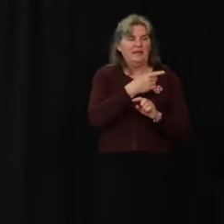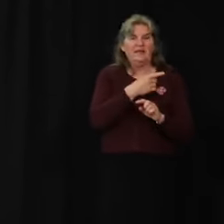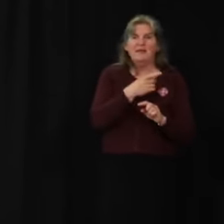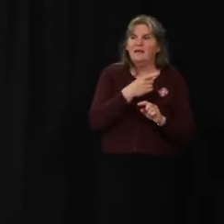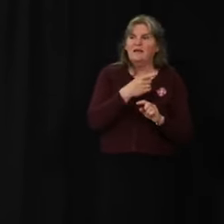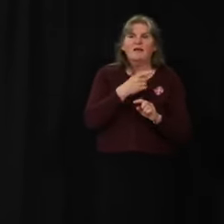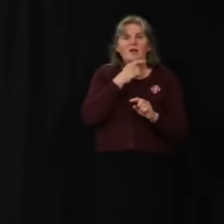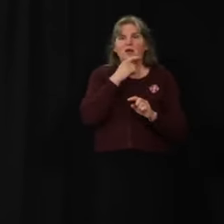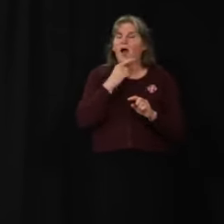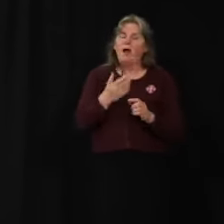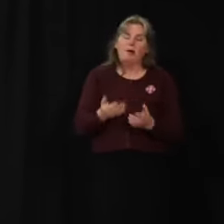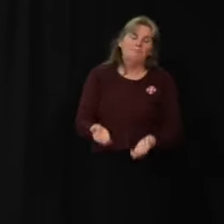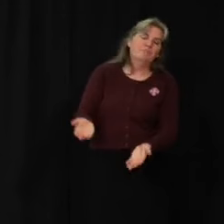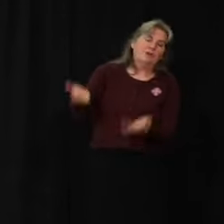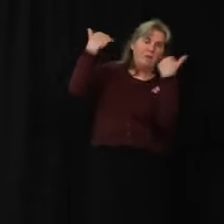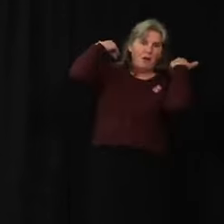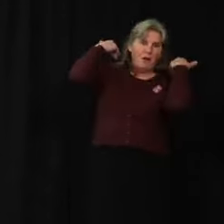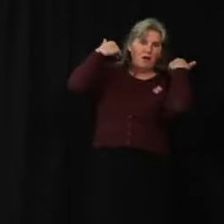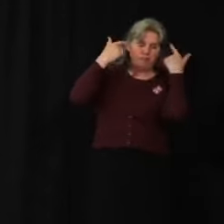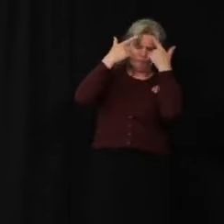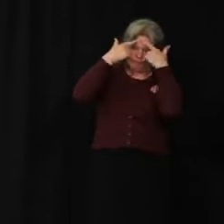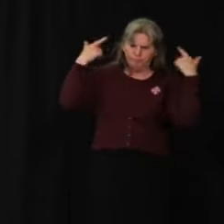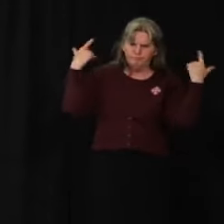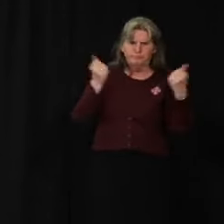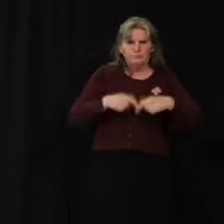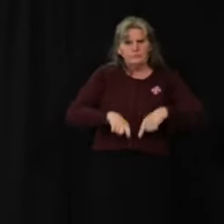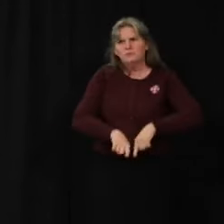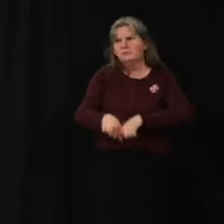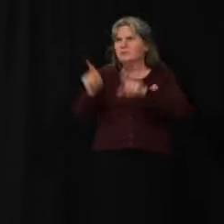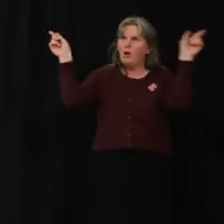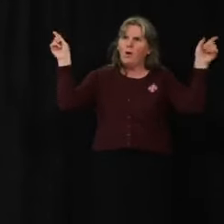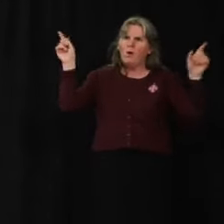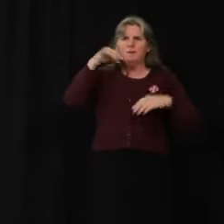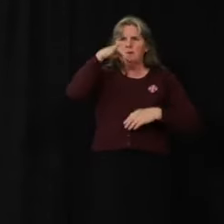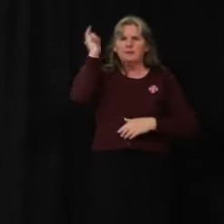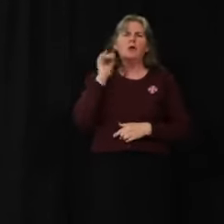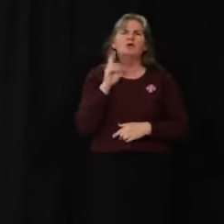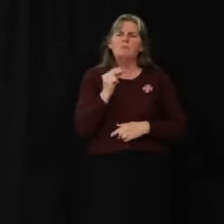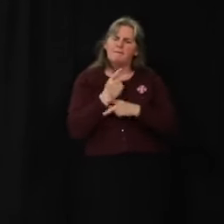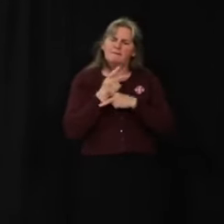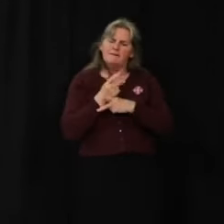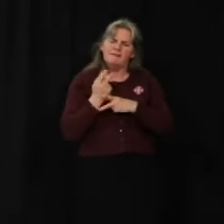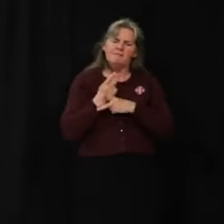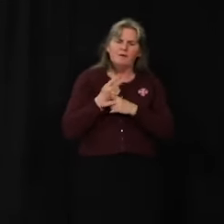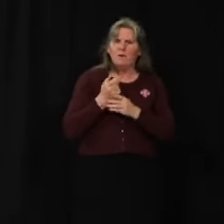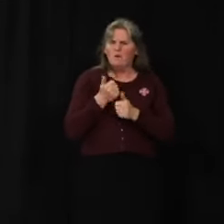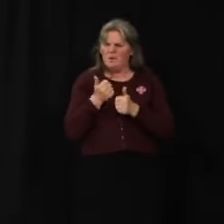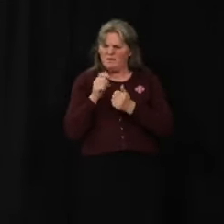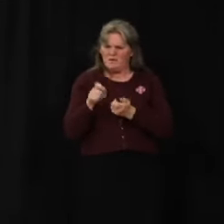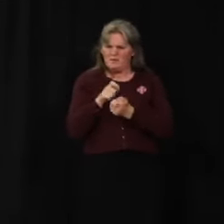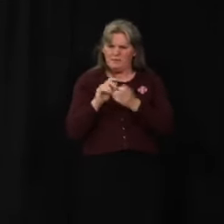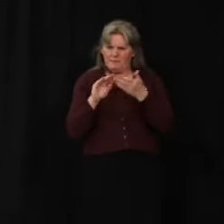monitor situations locally, especially with our neighbouring jurisdictions and partners. I spoke with John Horgan